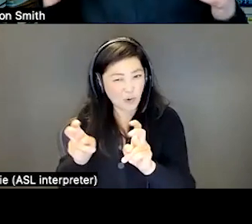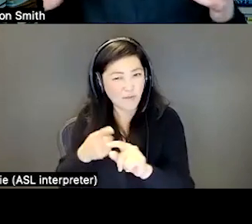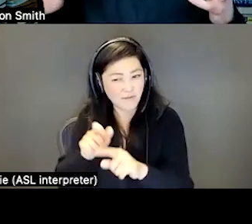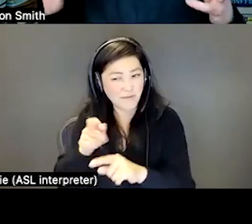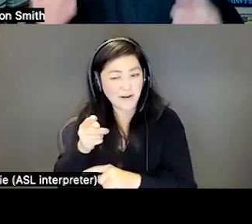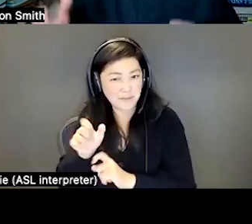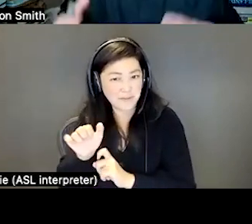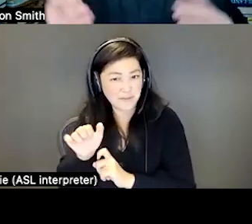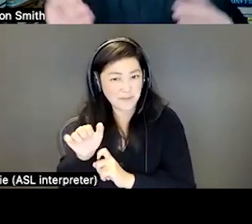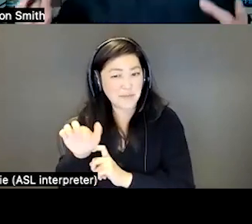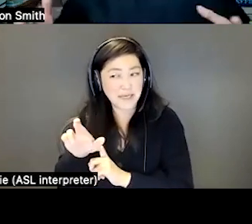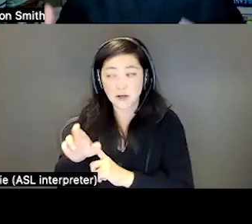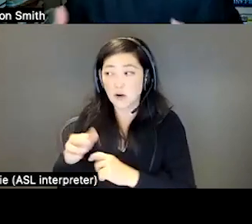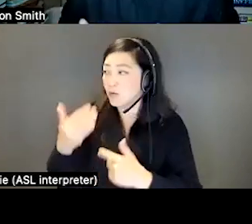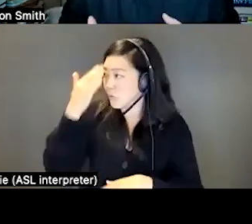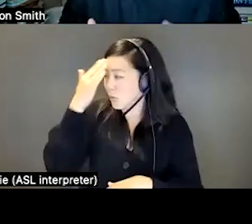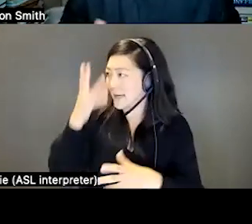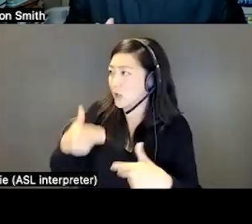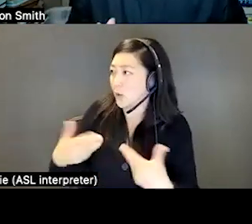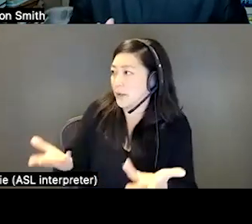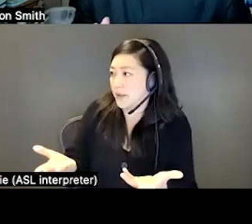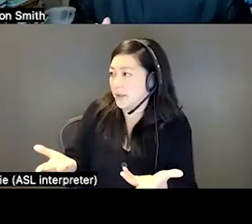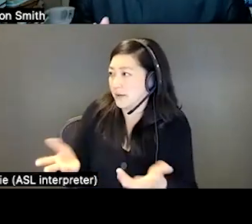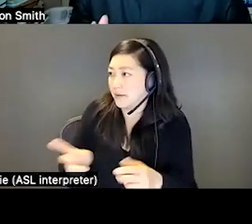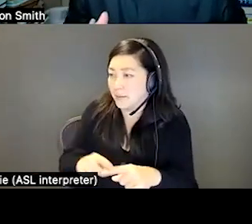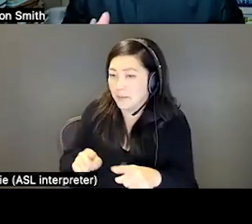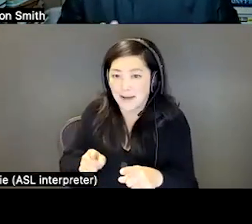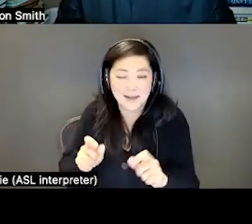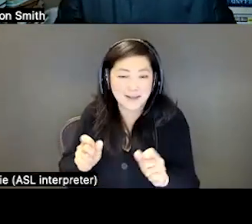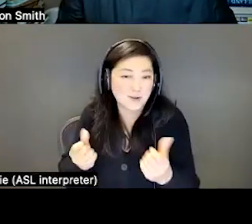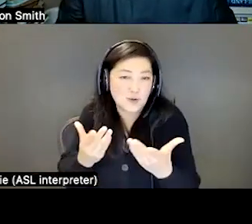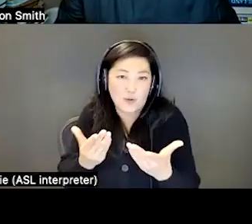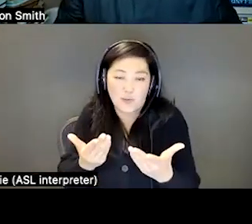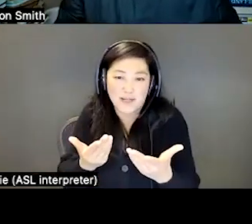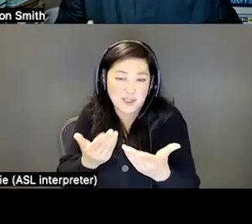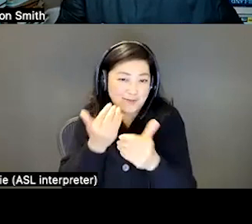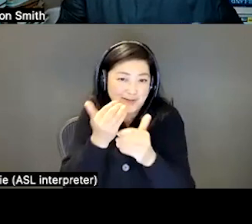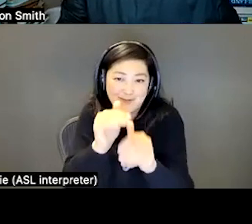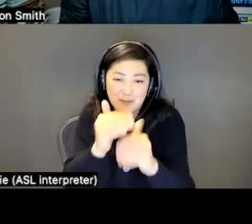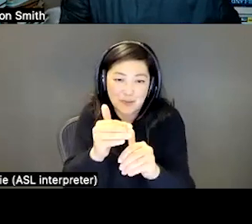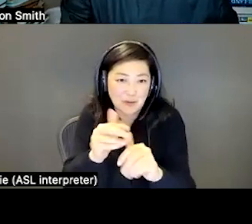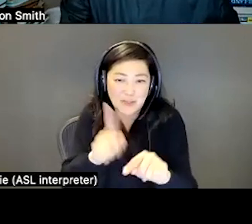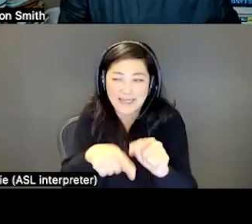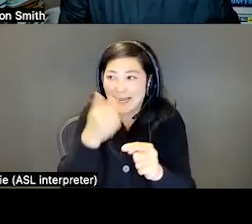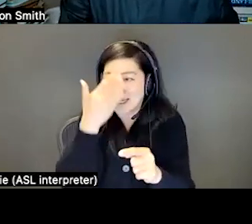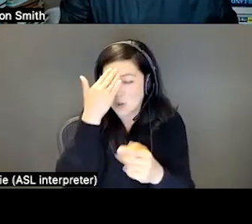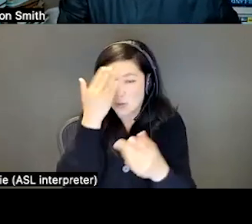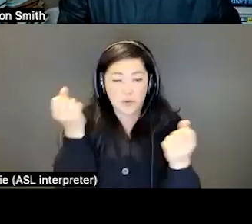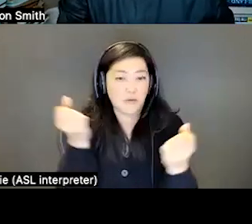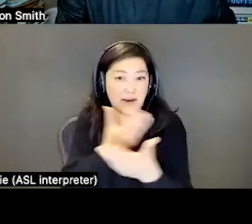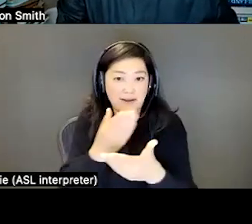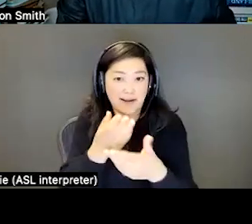I know things," there is only so much we can know, unfortunately. I can probably recommend 3 or 4